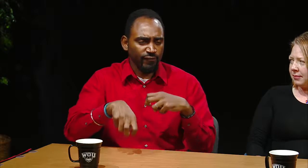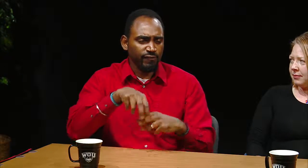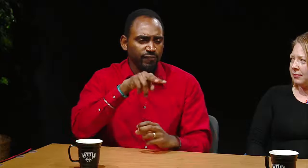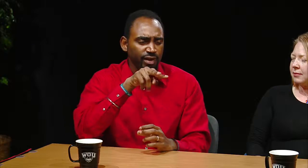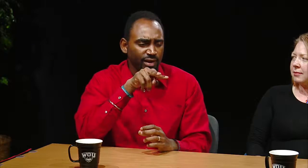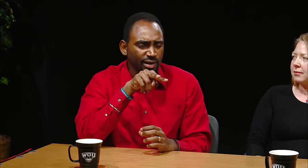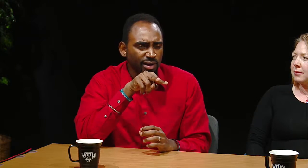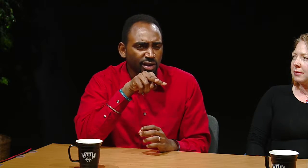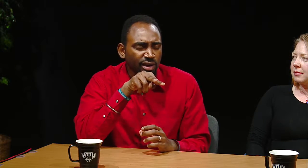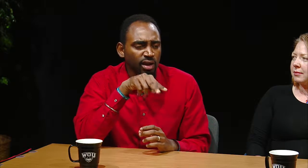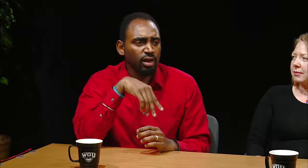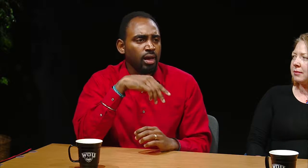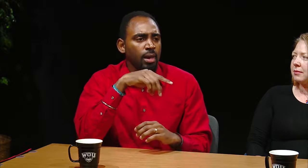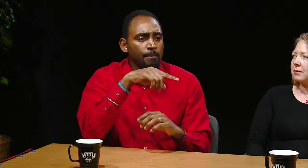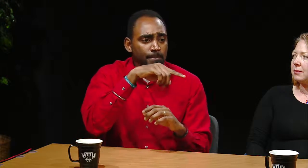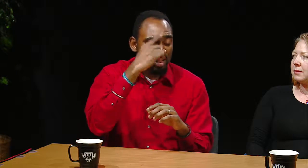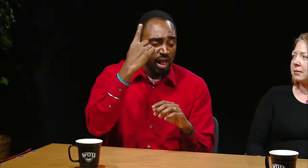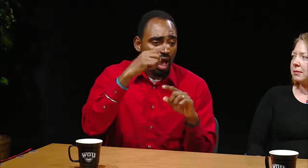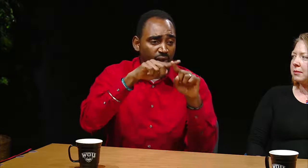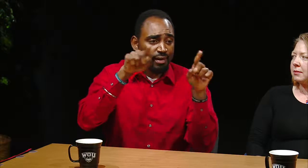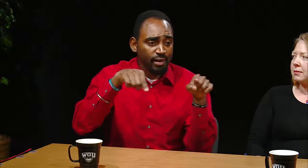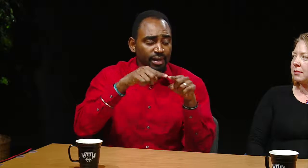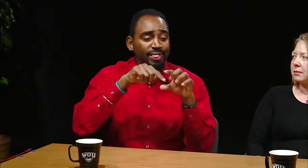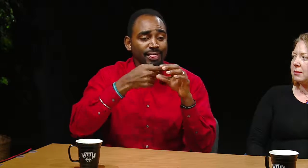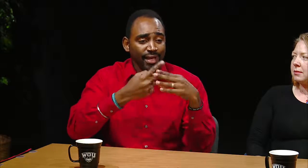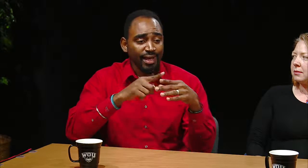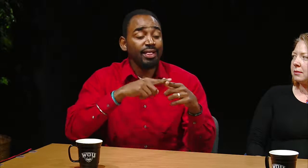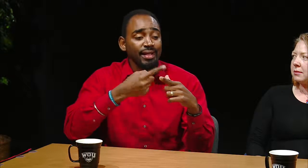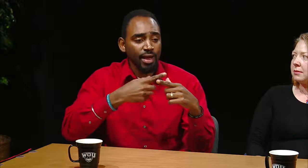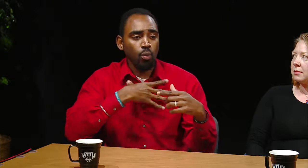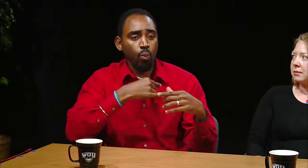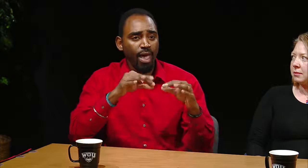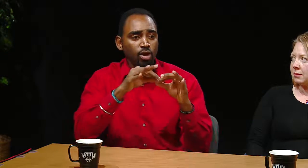But that really goes along with your idea that we're always improving.